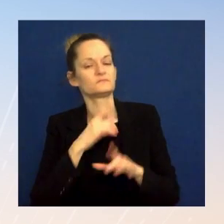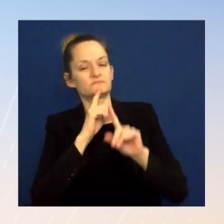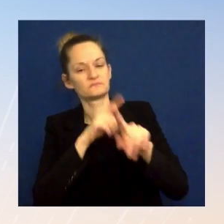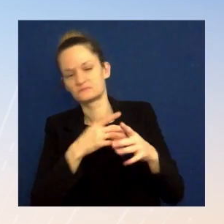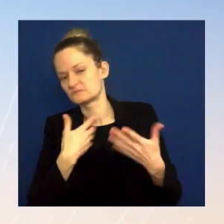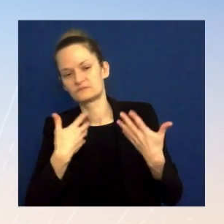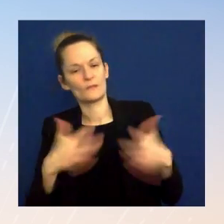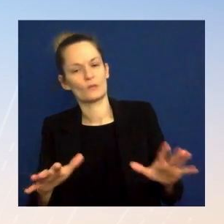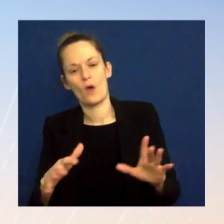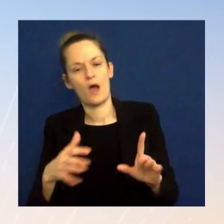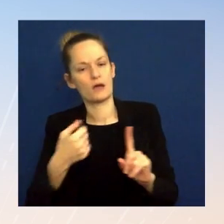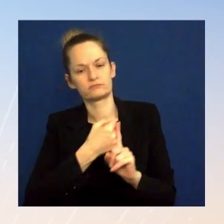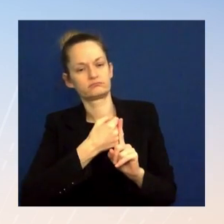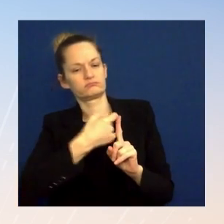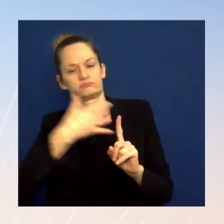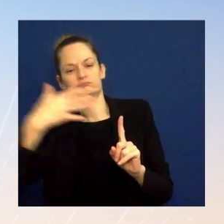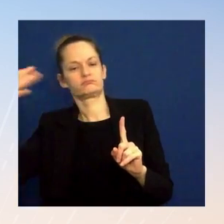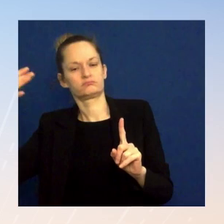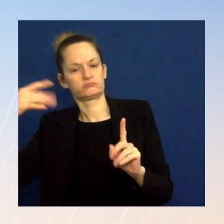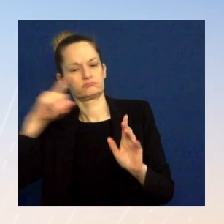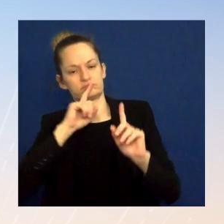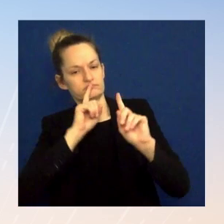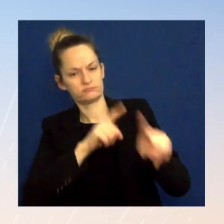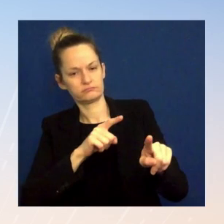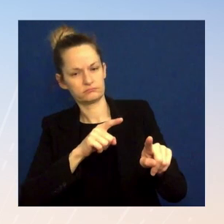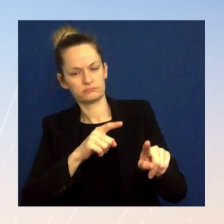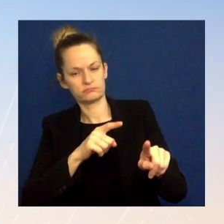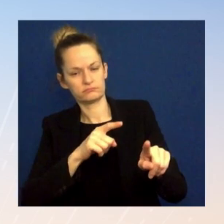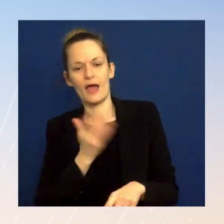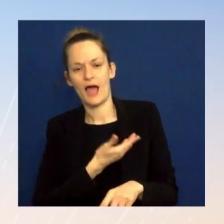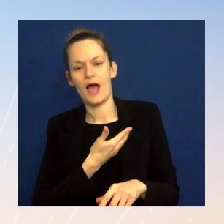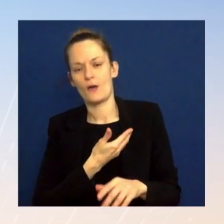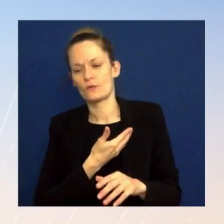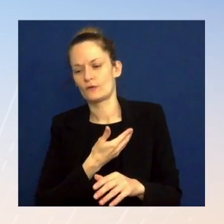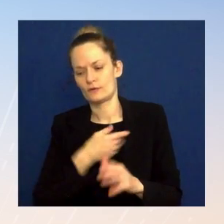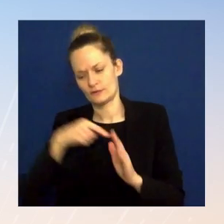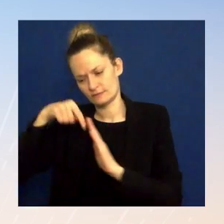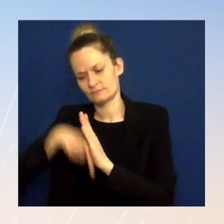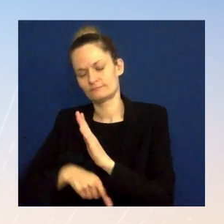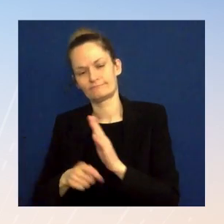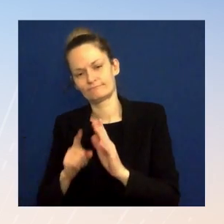with the Republic of Korea government. I will only say that Special Envoy Sung Kim's